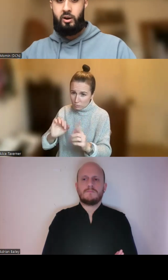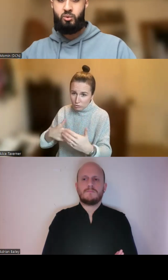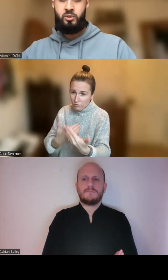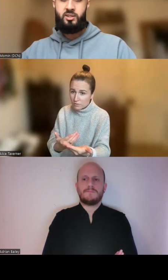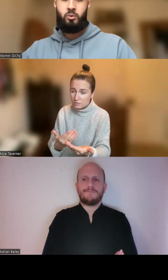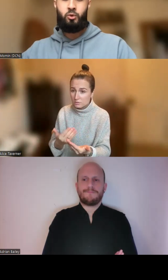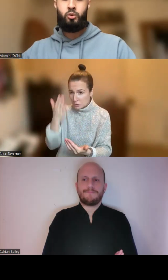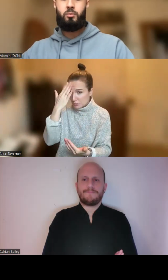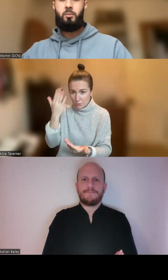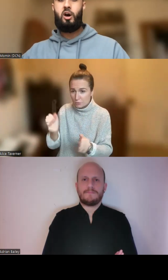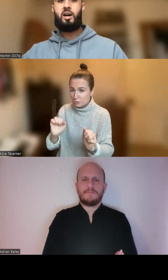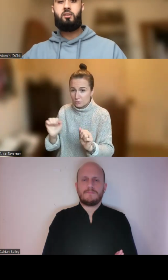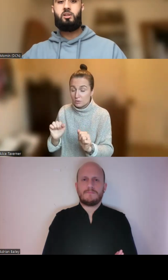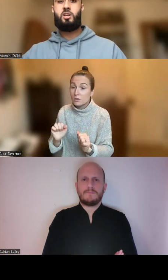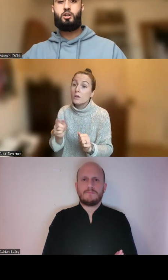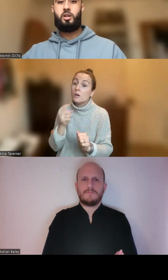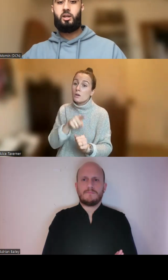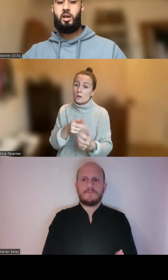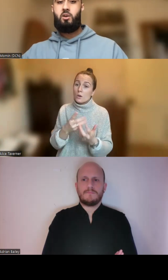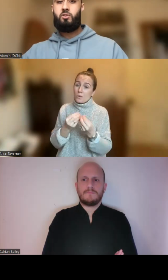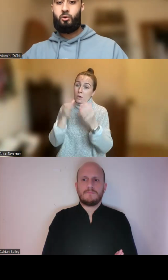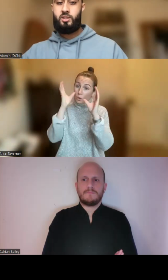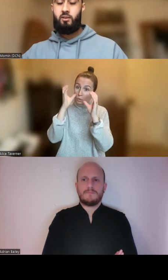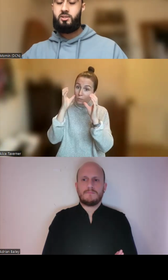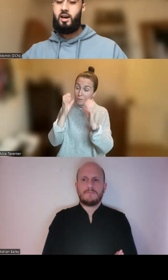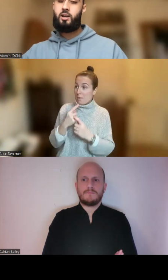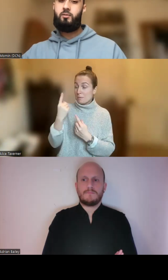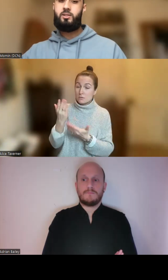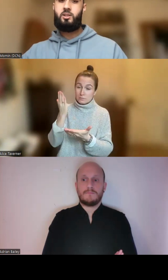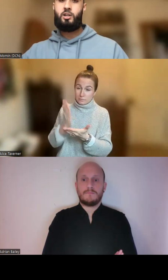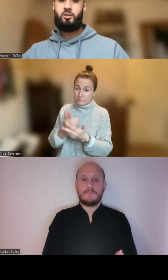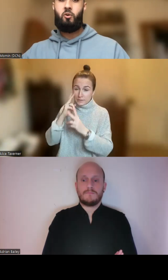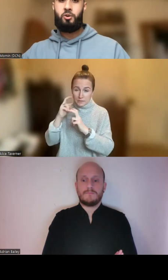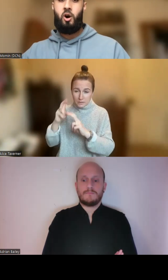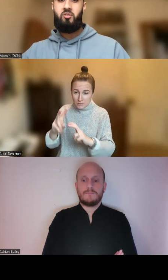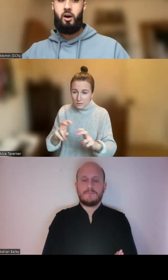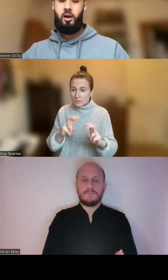Whereas when we said with Google, people are actively searching for your service, they're actively searching for your offer.